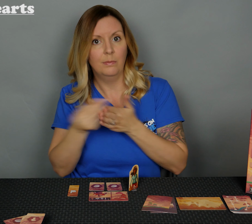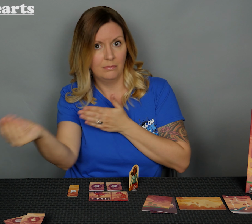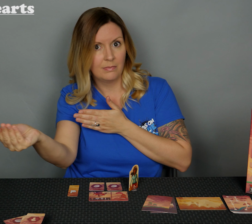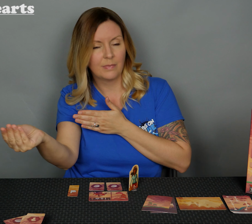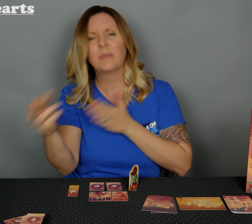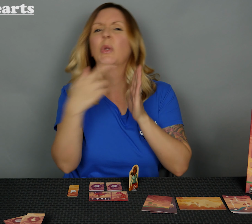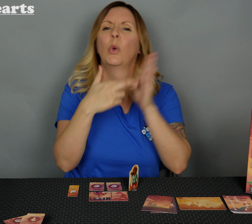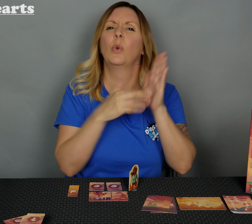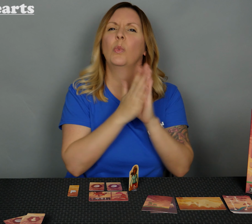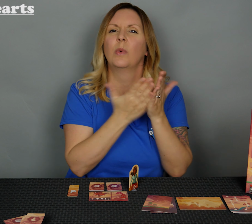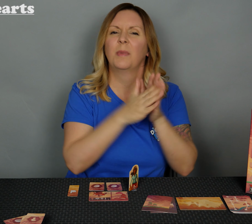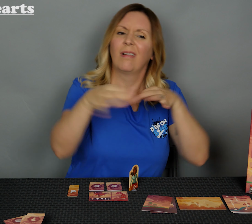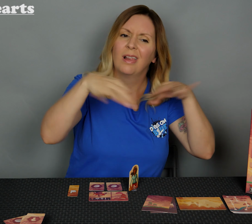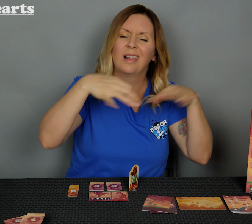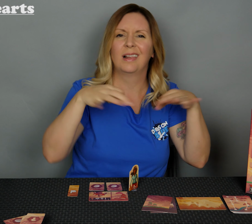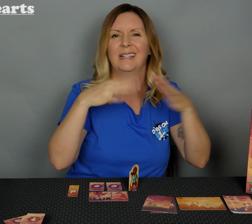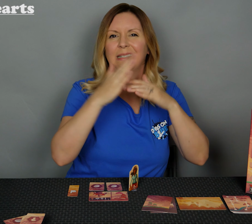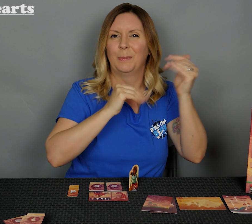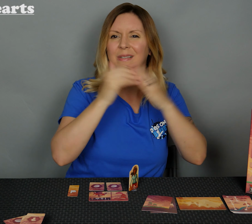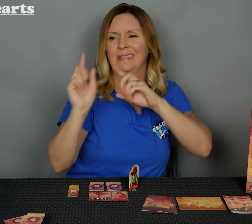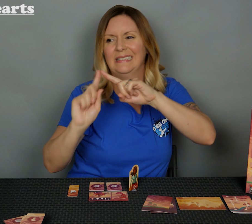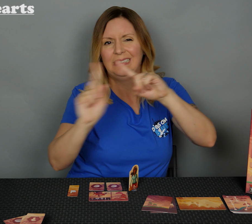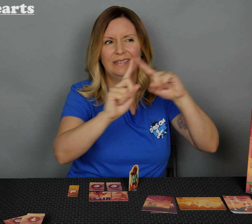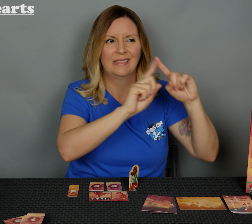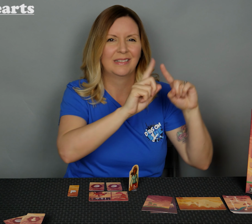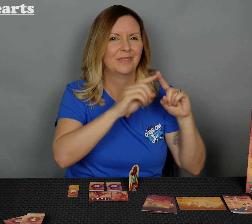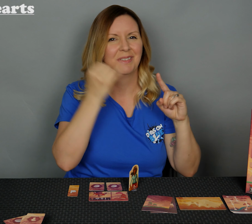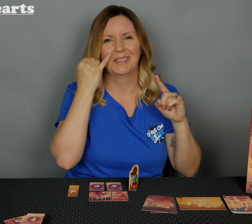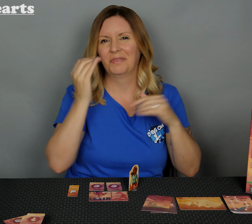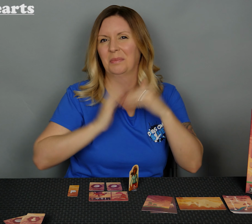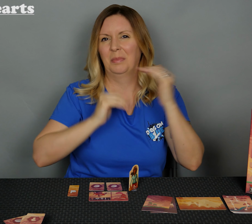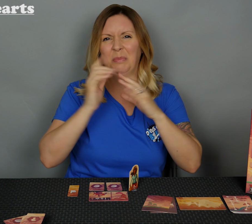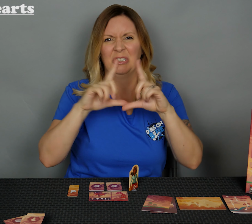The rule book explains all of the different buildings should you ever not understand one